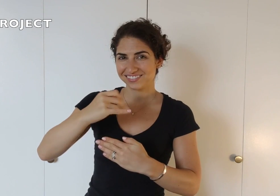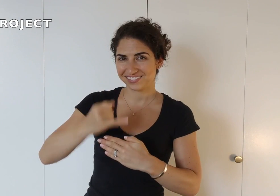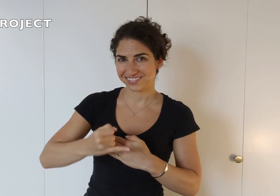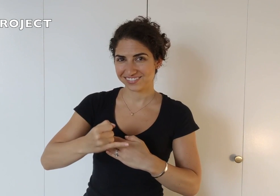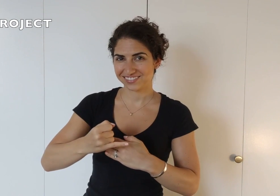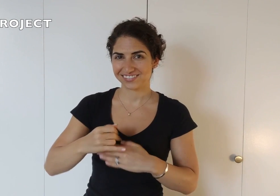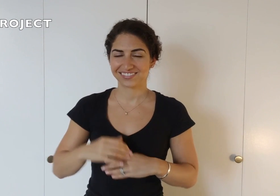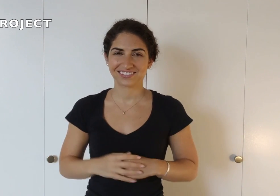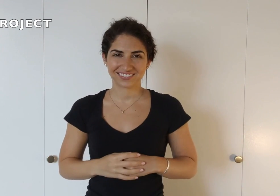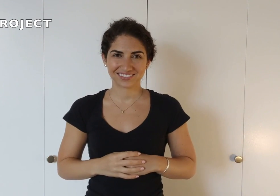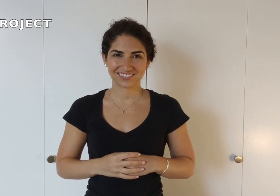PROJECT